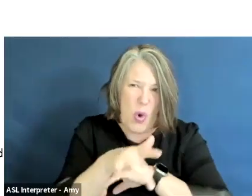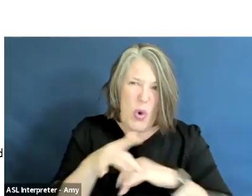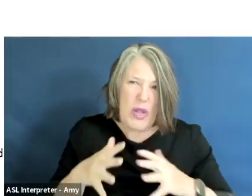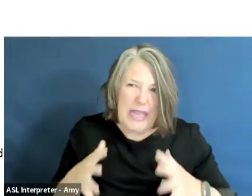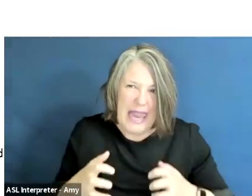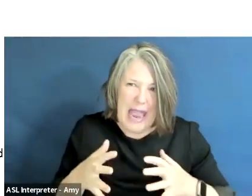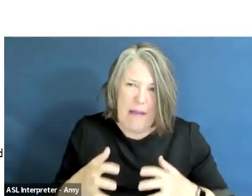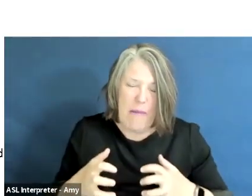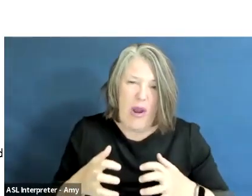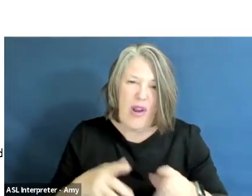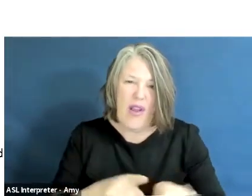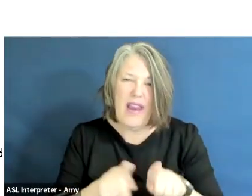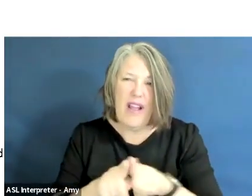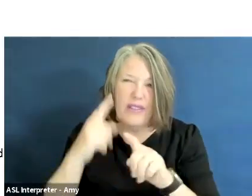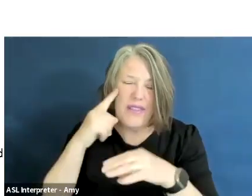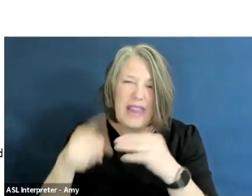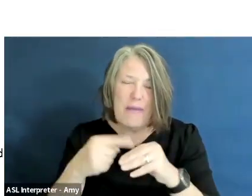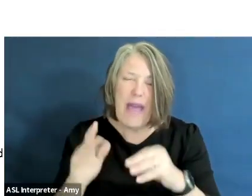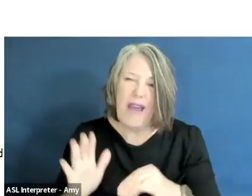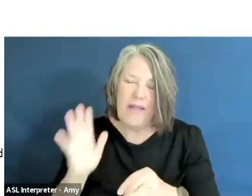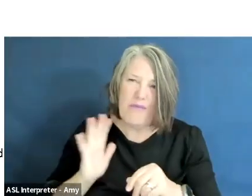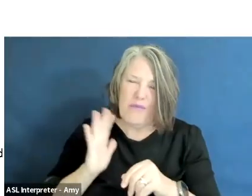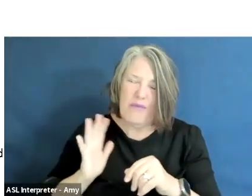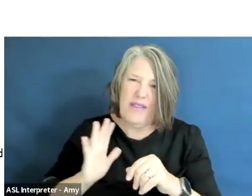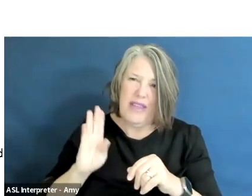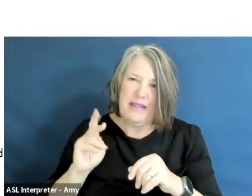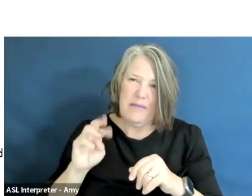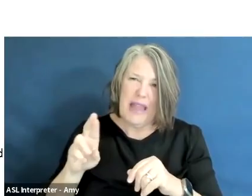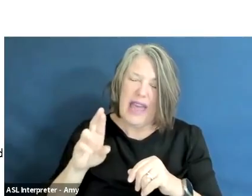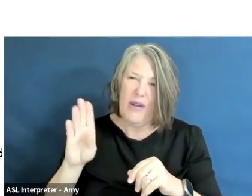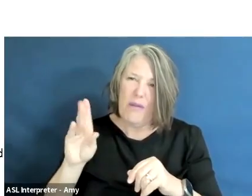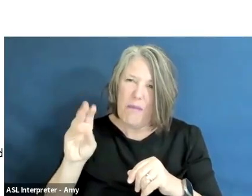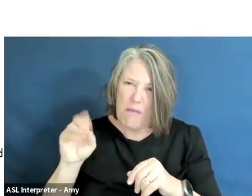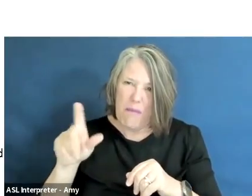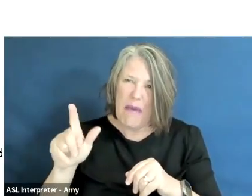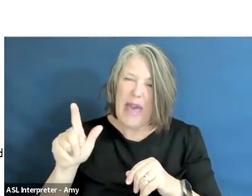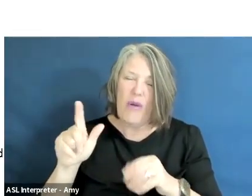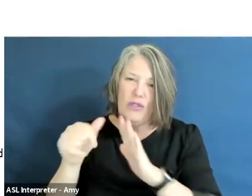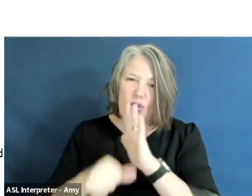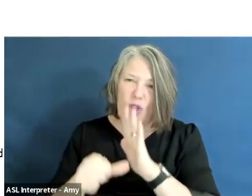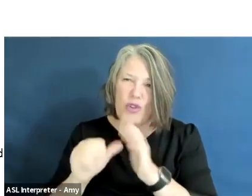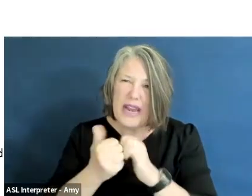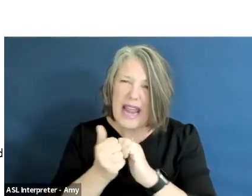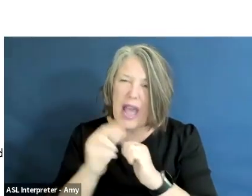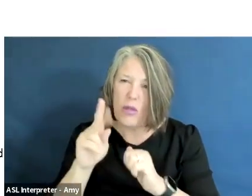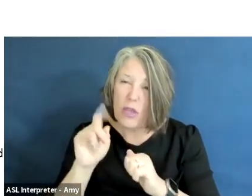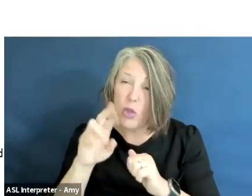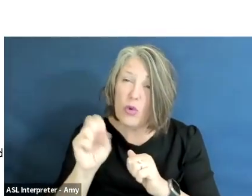previous bladder or bowel surgery and how pregnancy and the change in their uterus and their bodies may affect